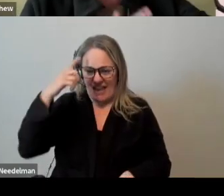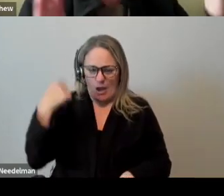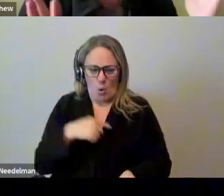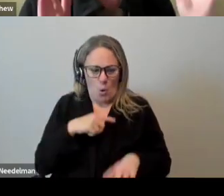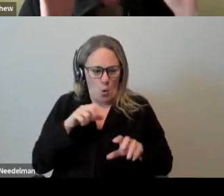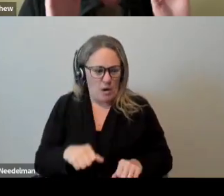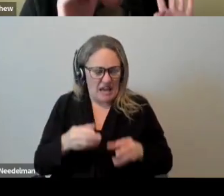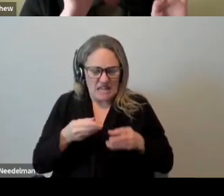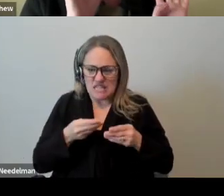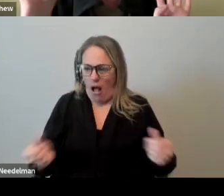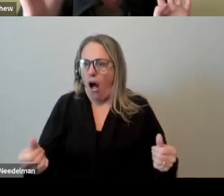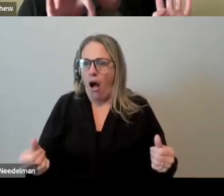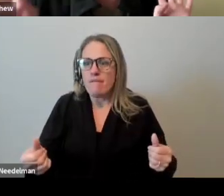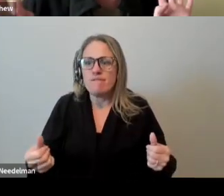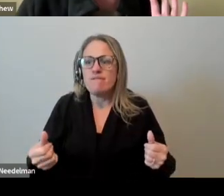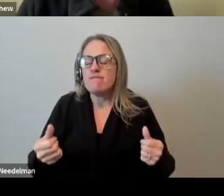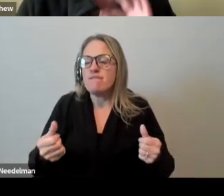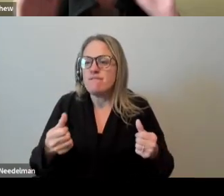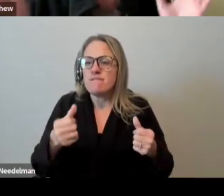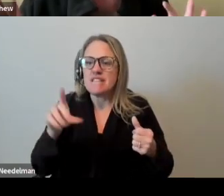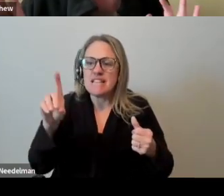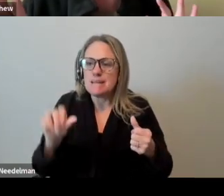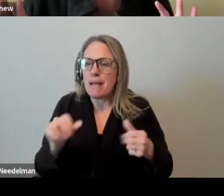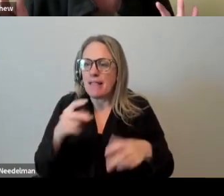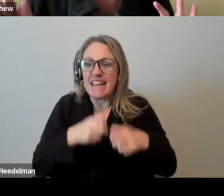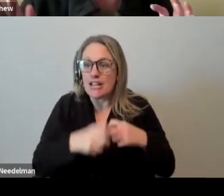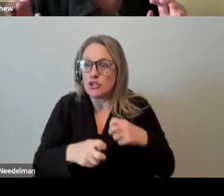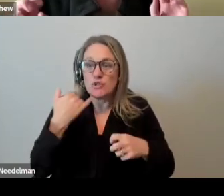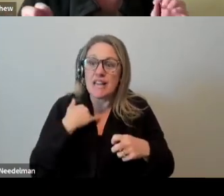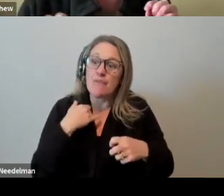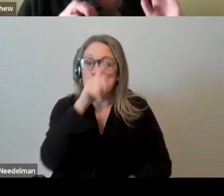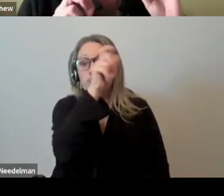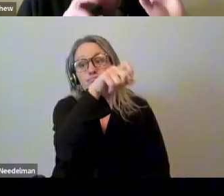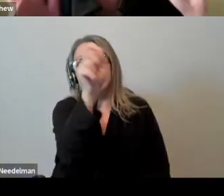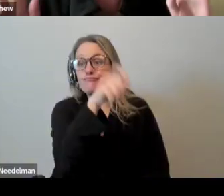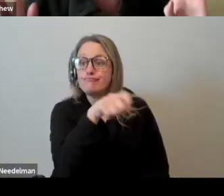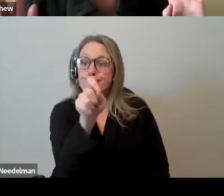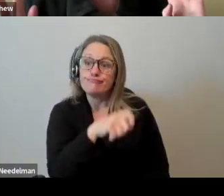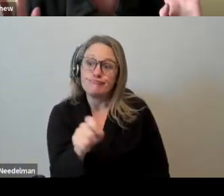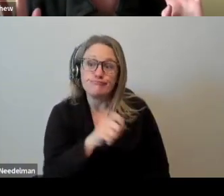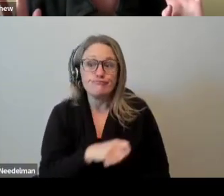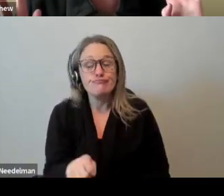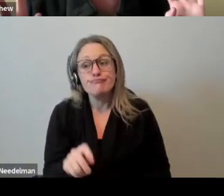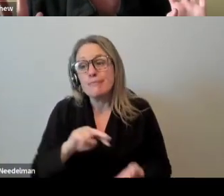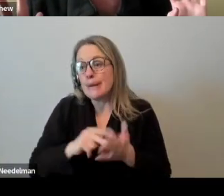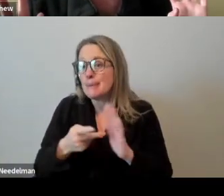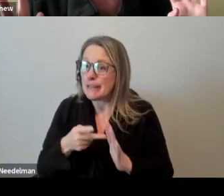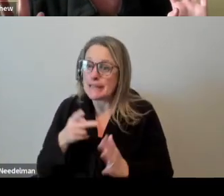if we just have the right checklist, we can work through this and then everything will, will mean that disabled people are included properly.